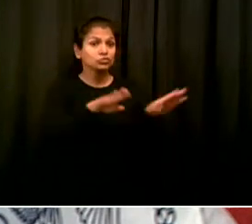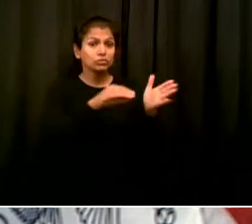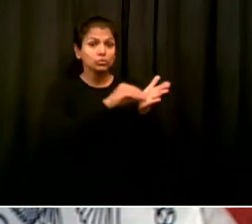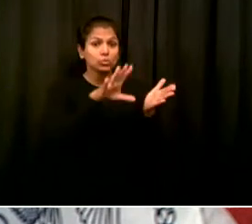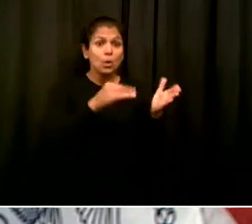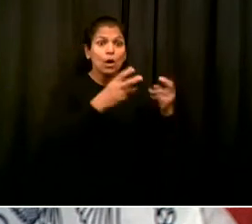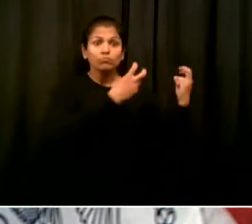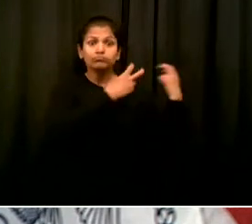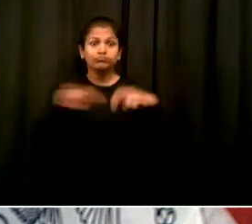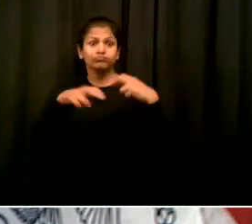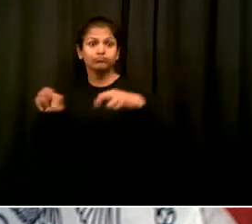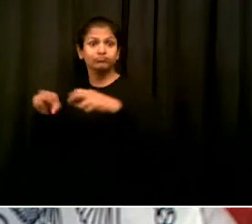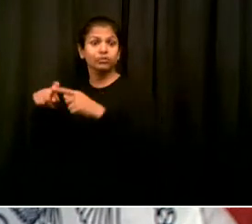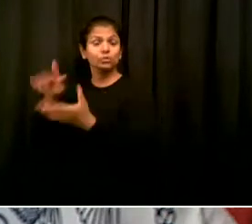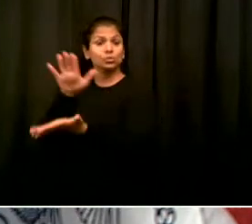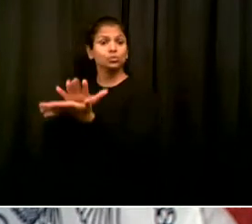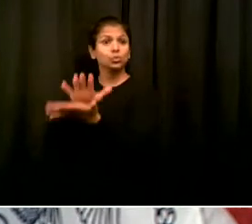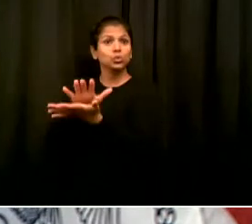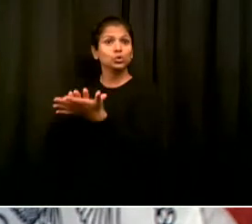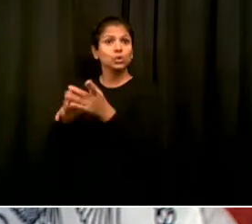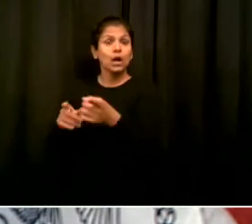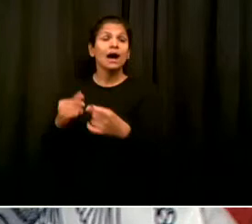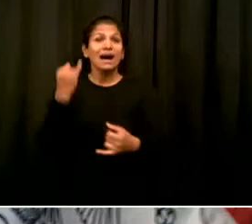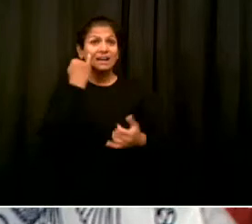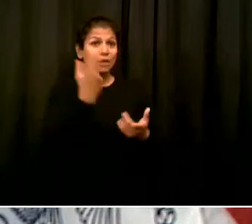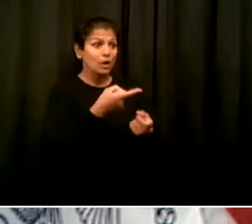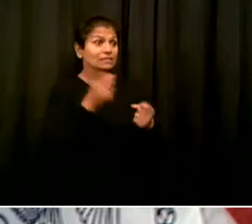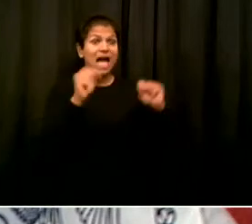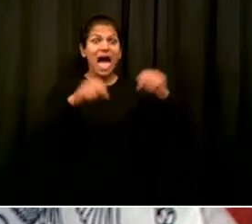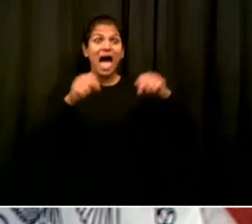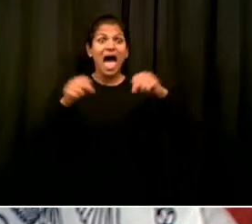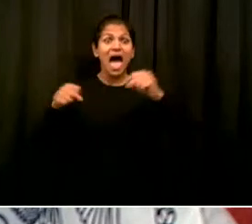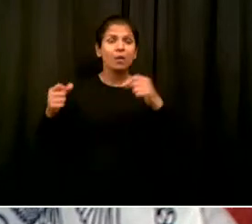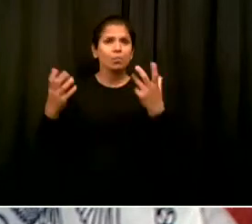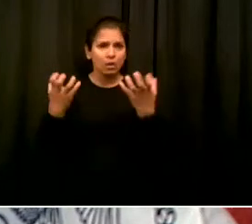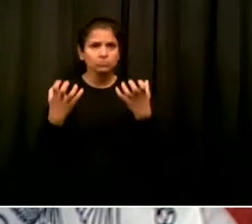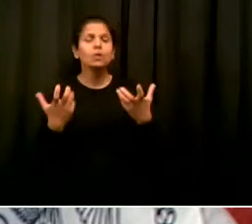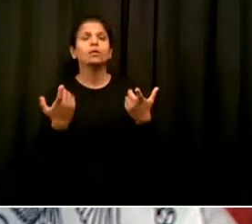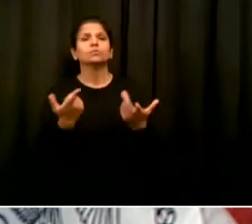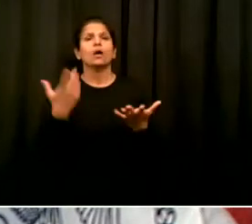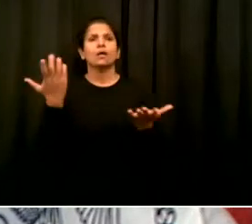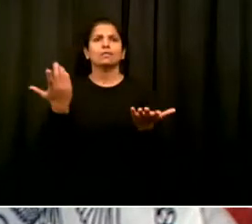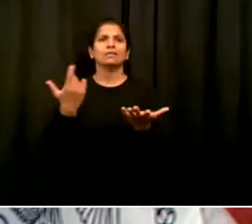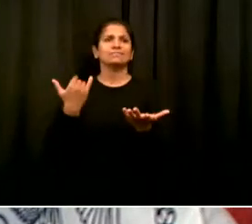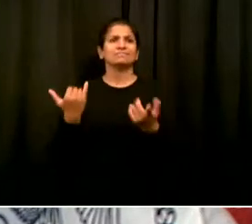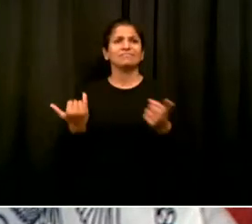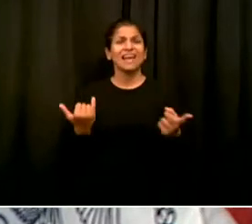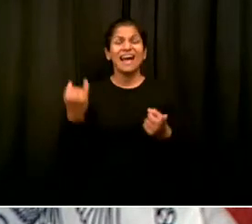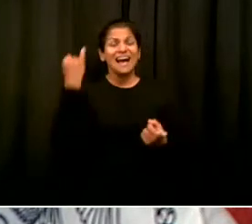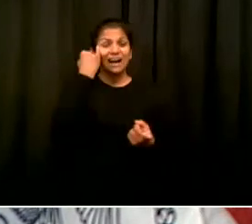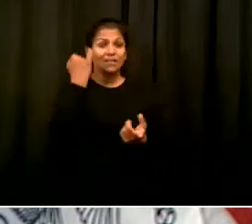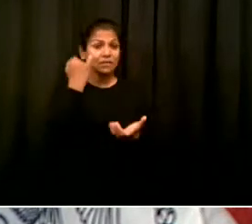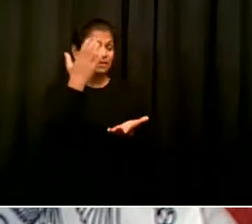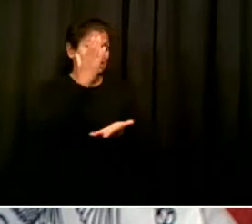ON IN-SCHOOL. WE'LL GET THE STAFFING ALIGNED THE WAY WE NEED T BUT THE OMSTST MIPOPOTRANANT THIHIN IS TO GIVE PARENTS A CHANCE TO DECIDE IF